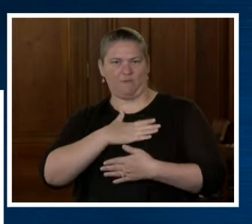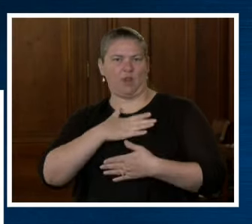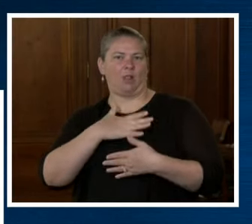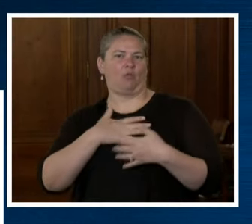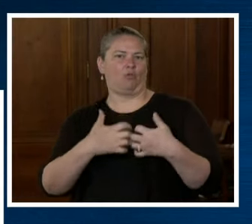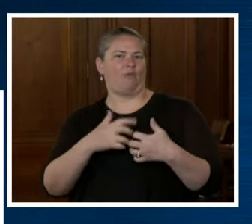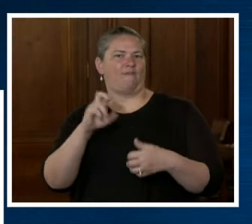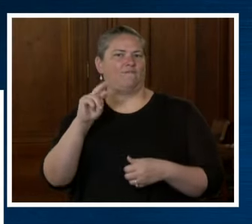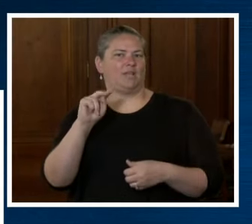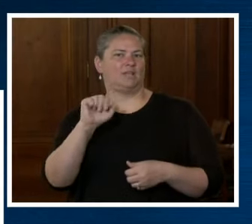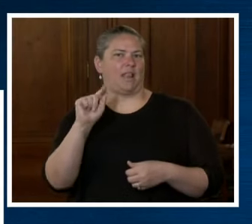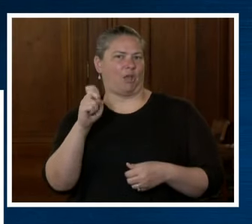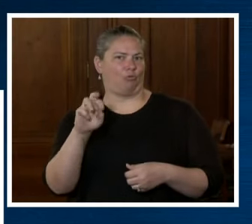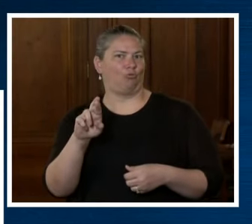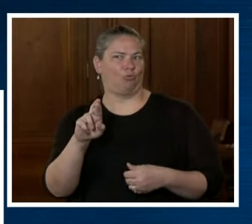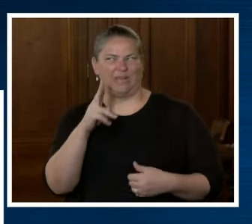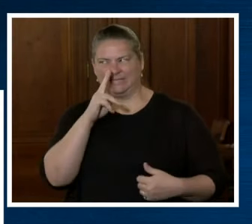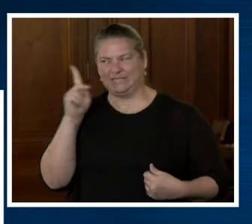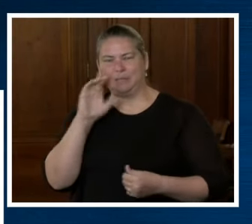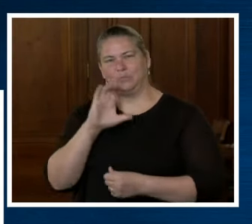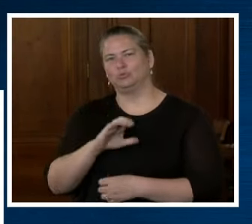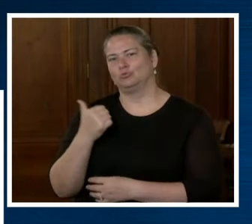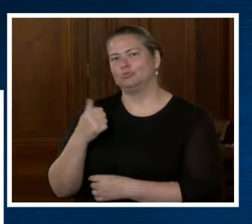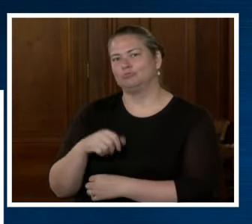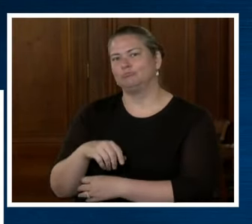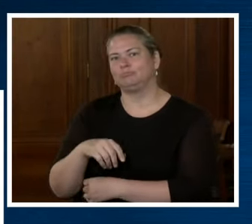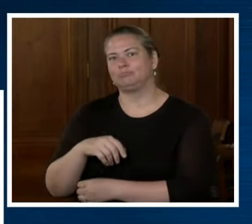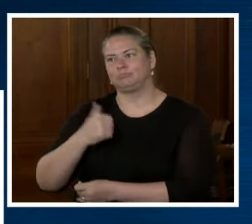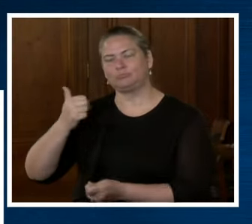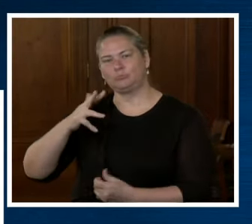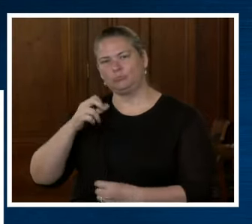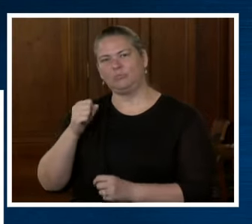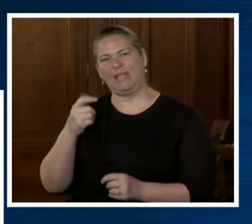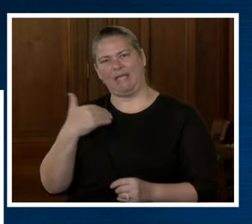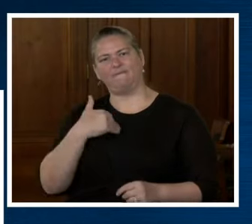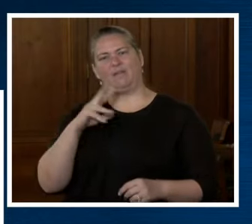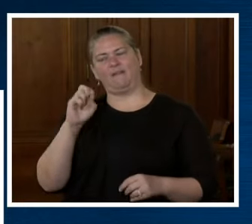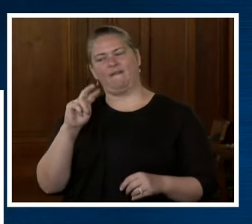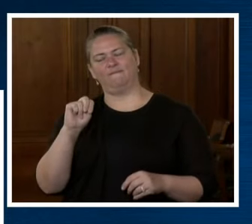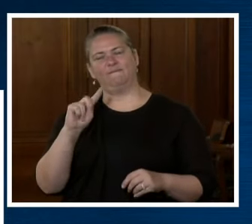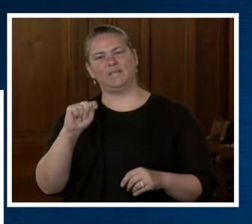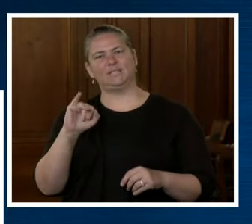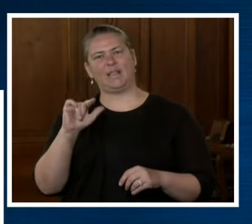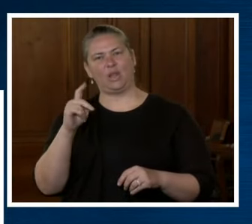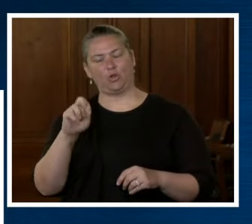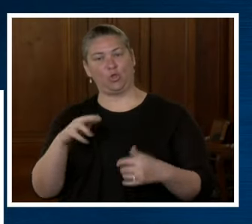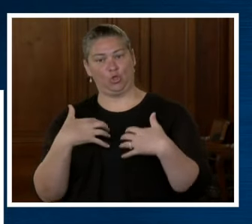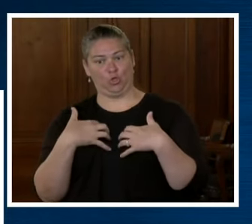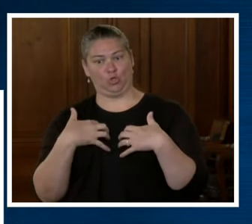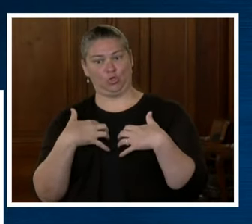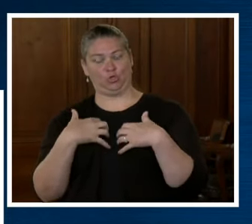TO DO SO ALL WHILE THEY ARE OWN DAD WAS FIGHTING THE VIRUS AT THE VA. HIS DAUGHTER IS NOW WORKING TO